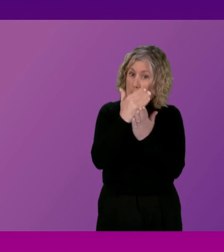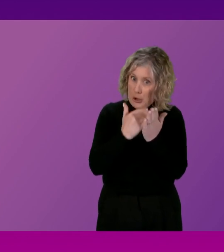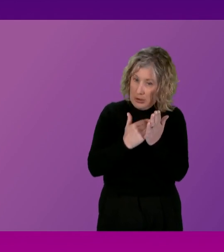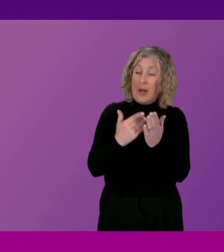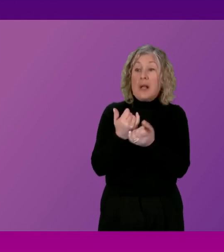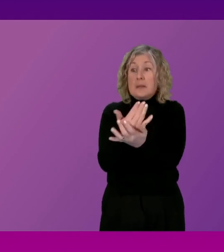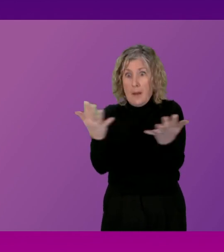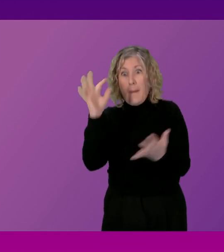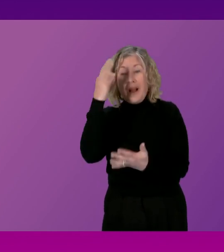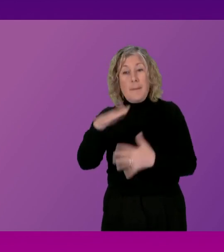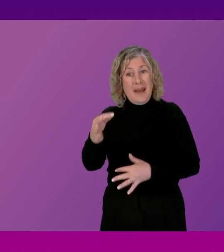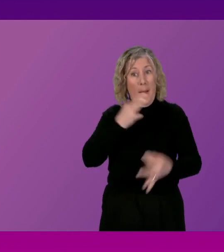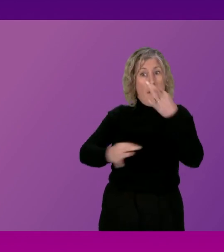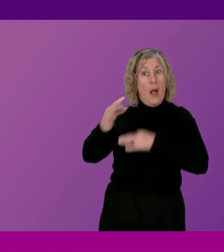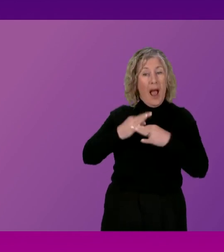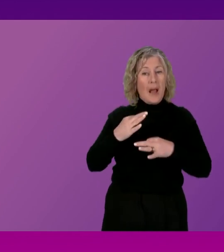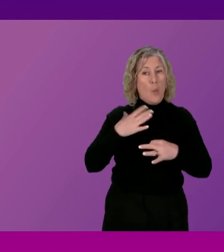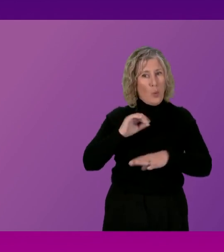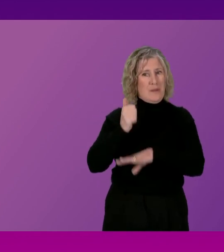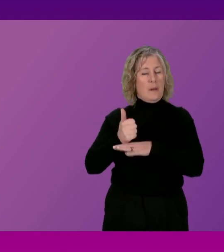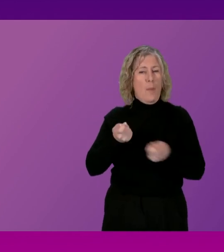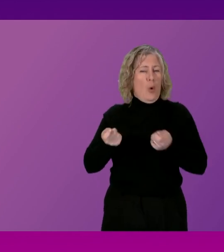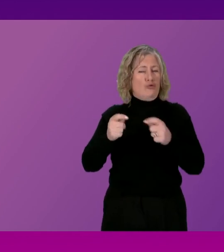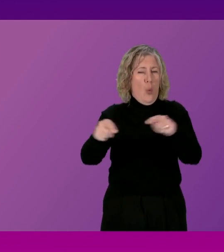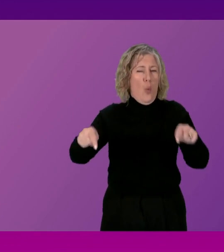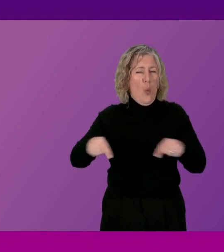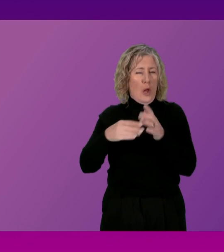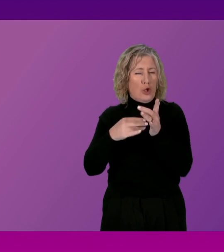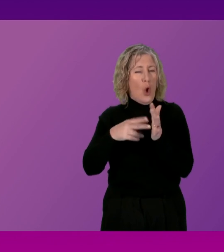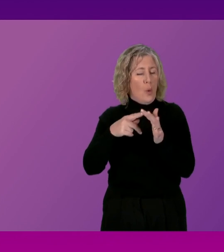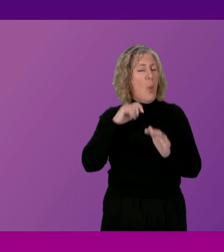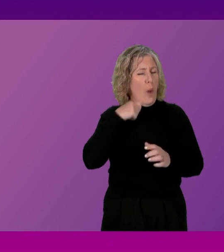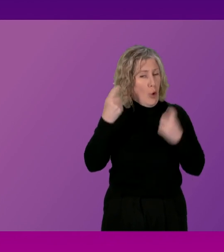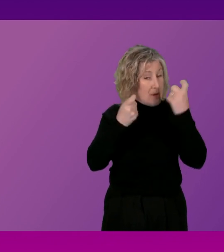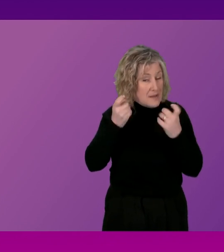which will be given due consideration.